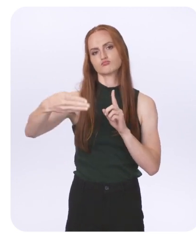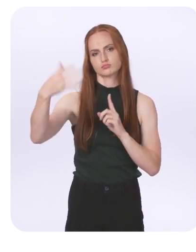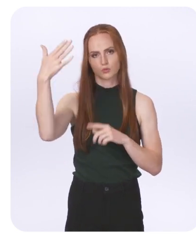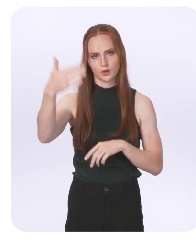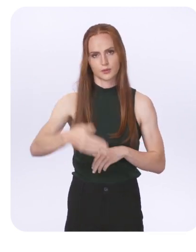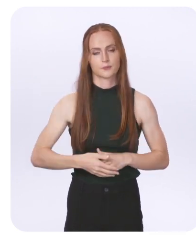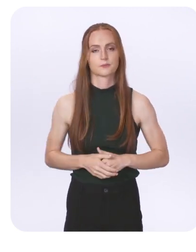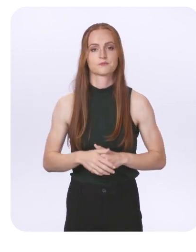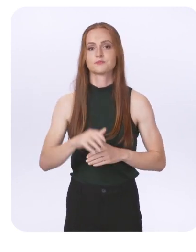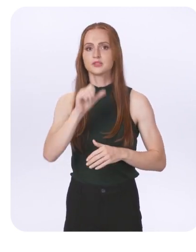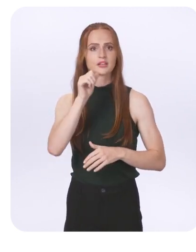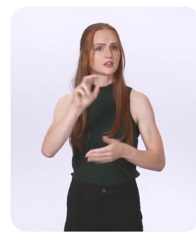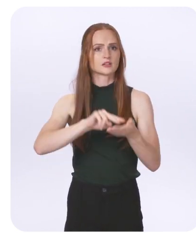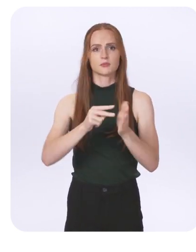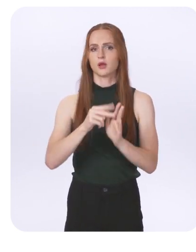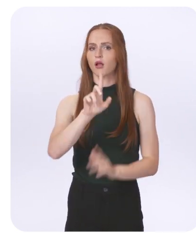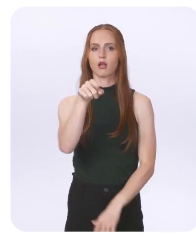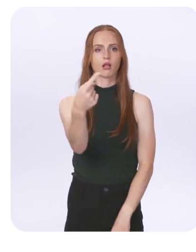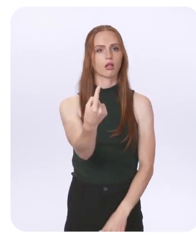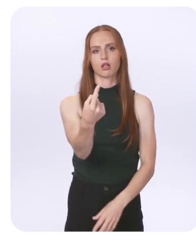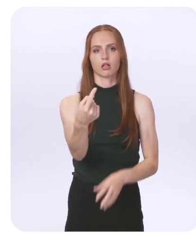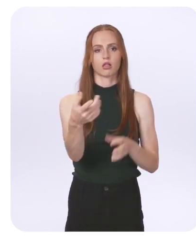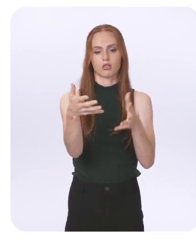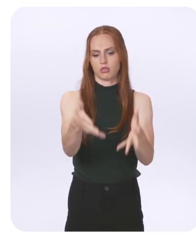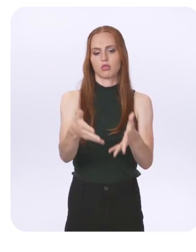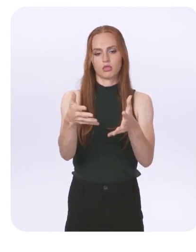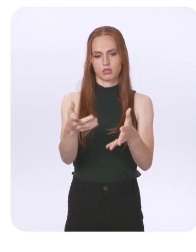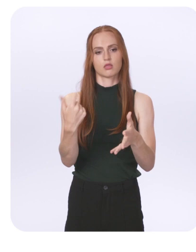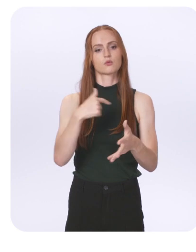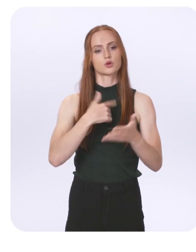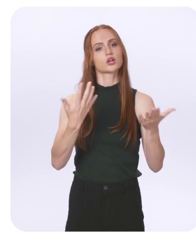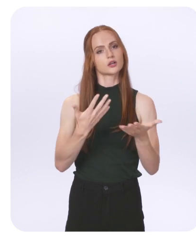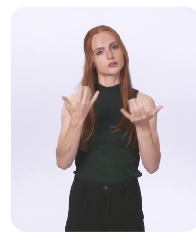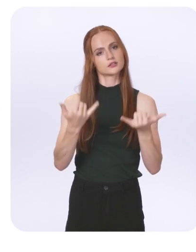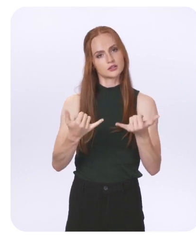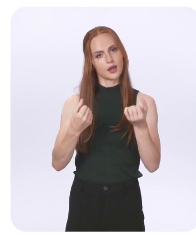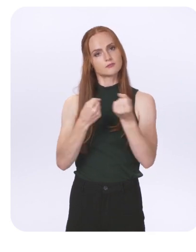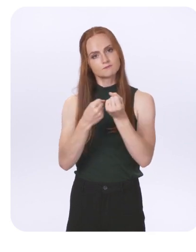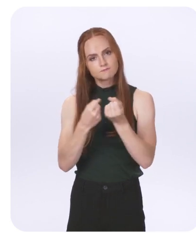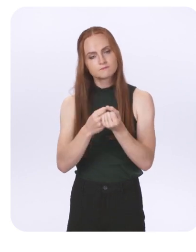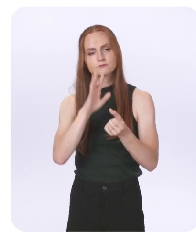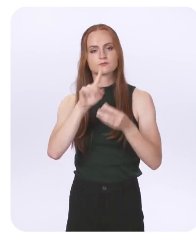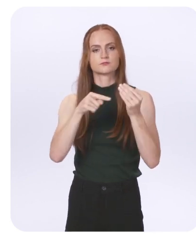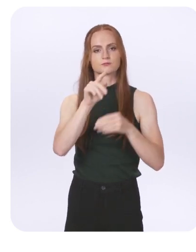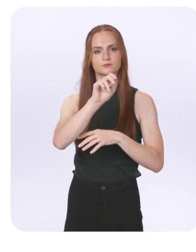We’re here to talk through the tools we’ve created to build a viable business on Meta Quest.